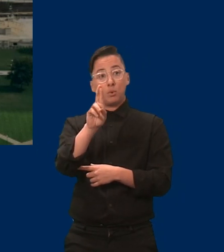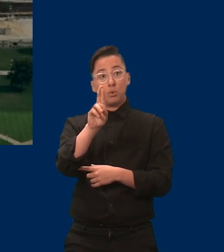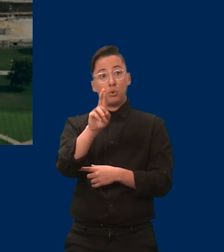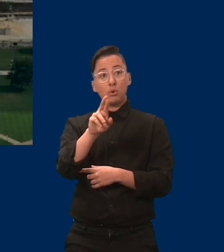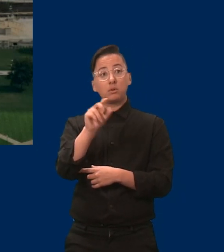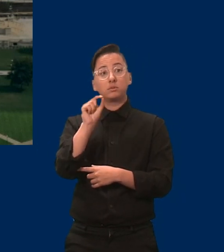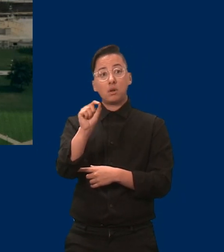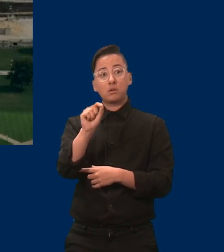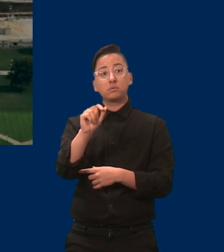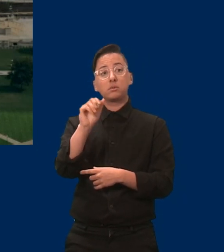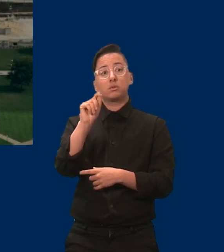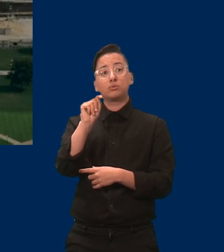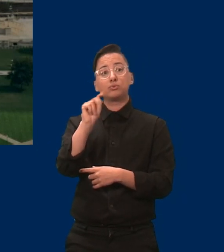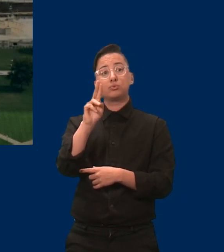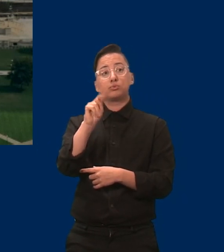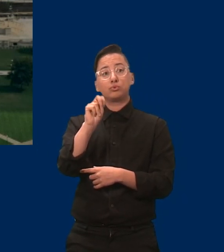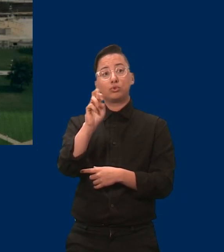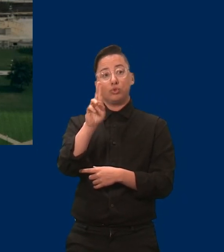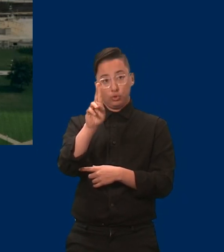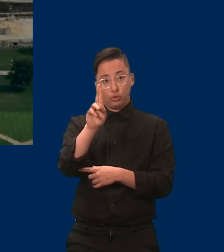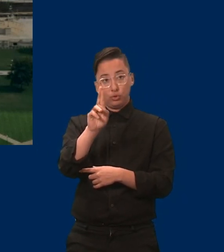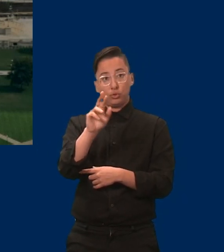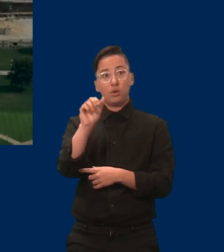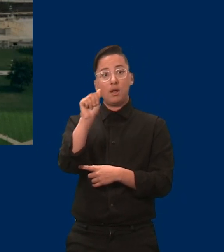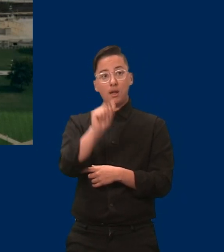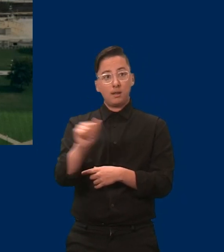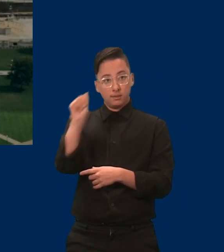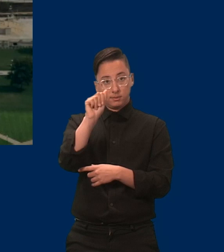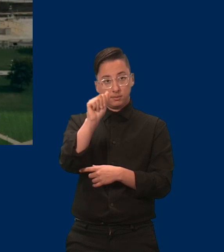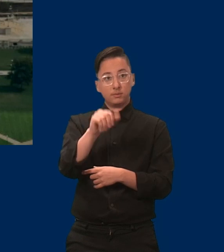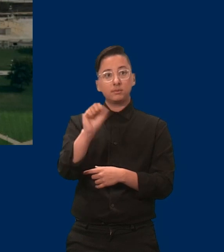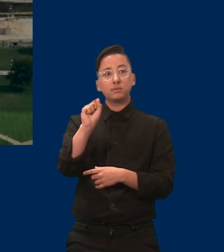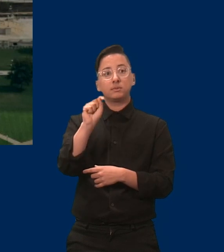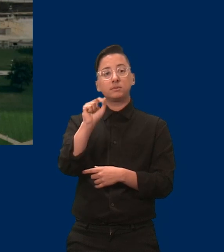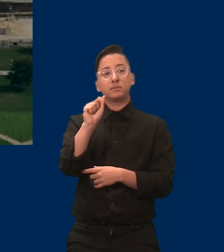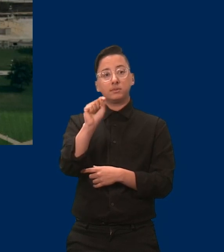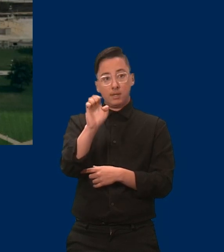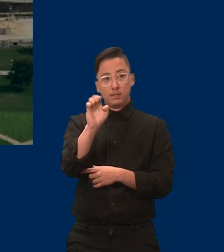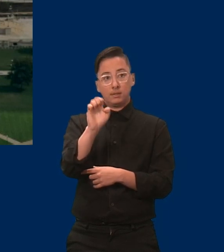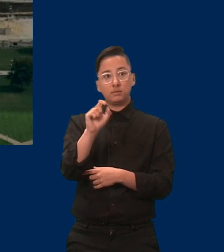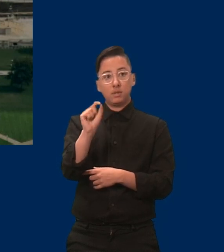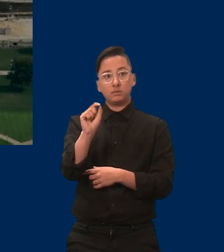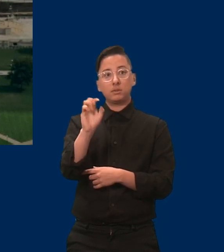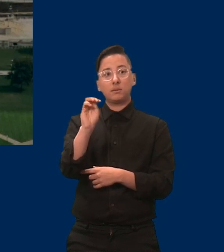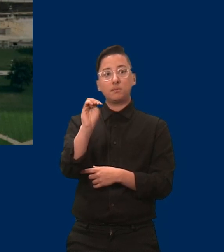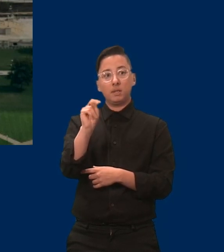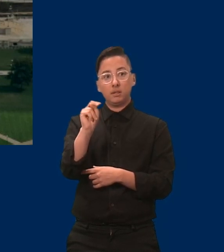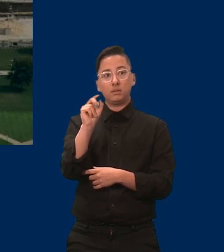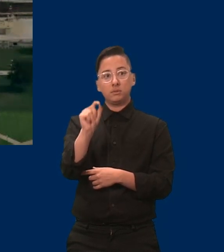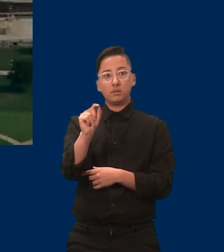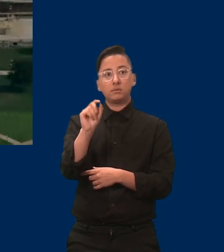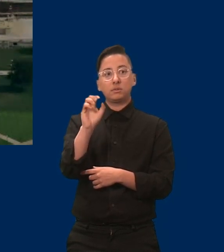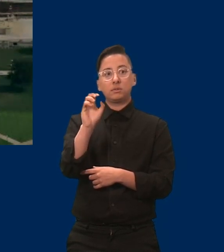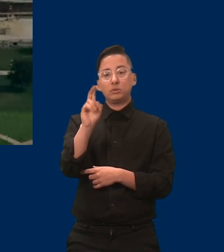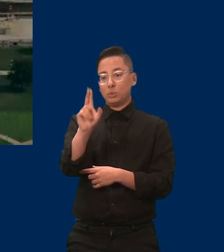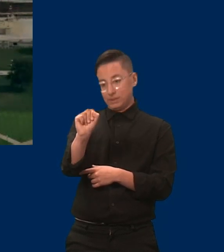T-U-R-N-E-R--at state.mn.us. And please send me an email.